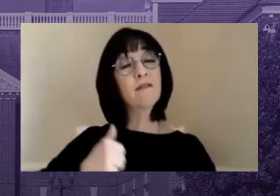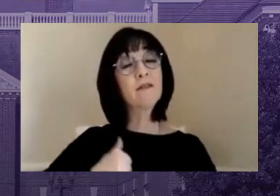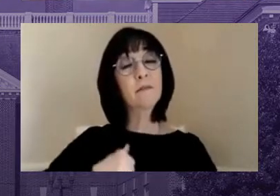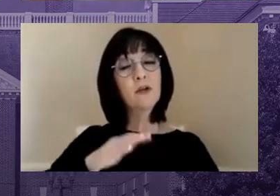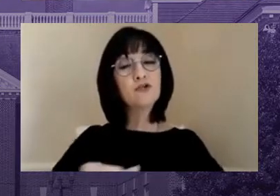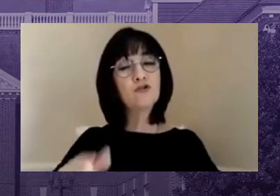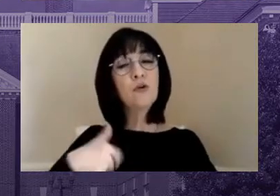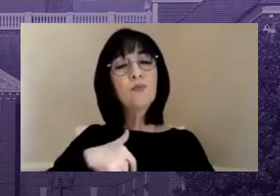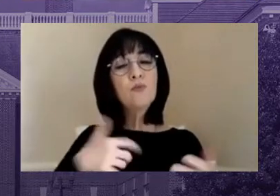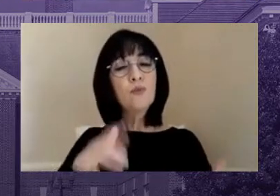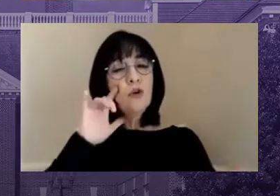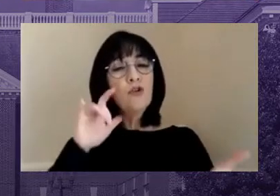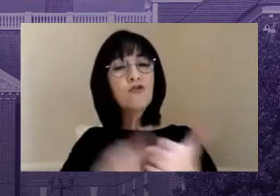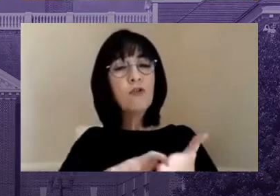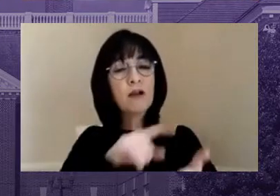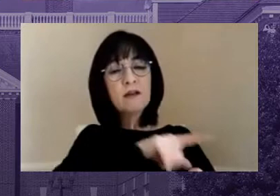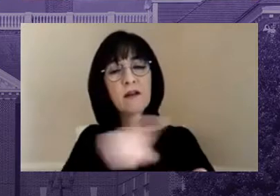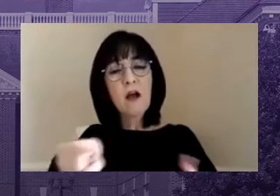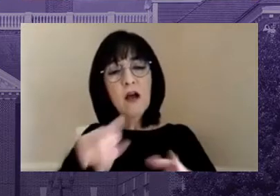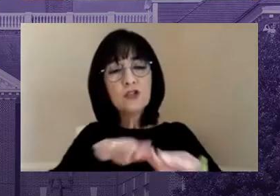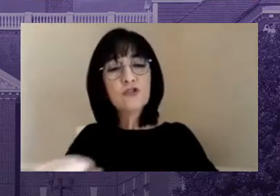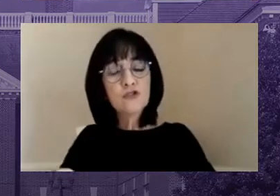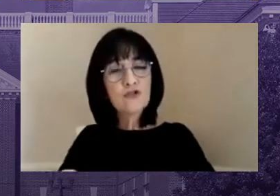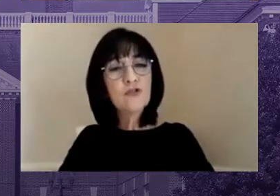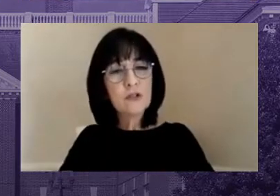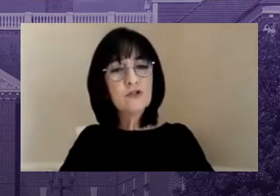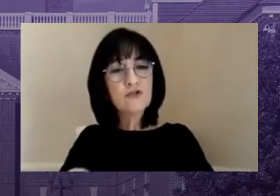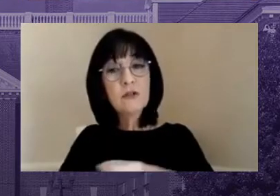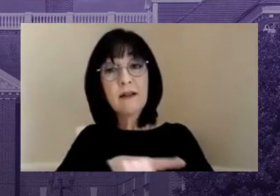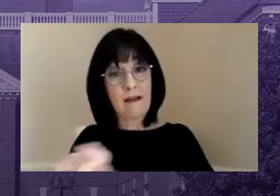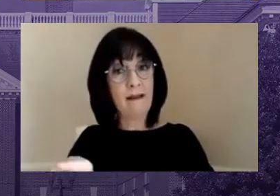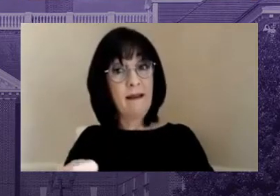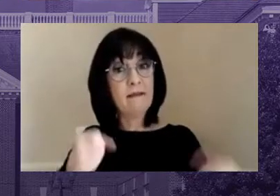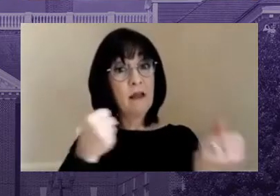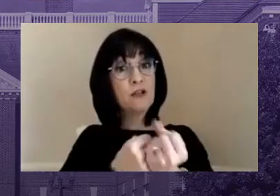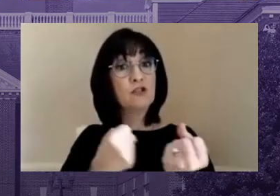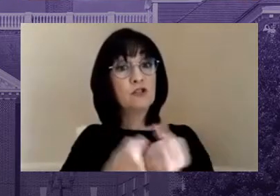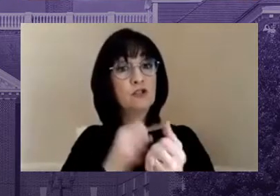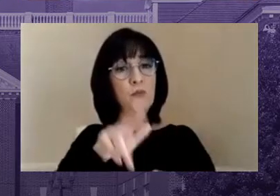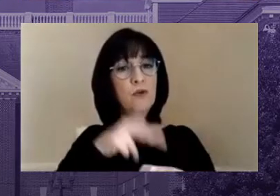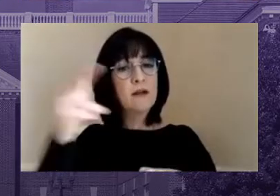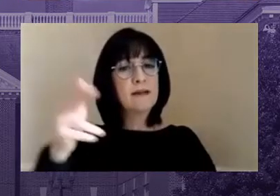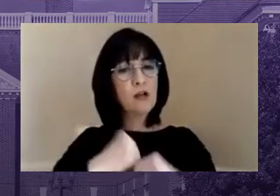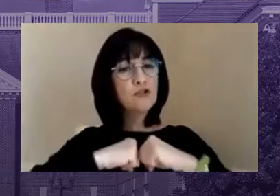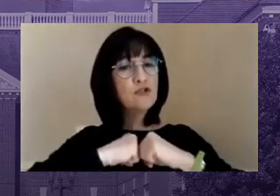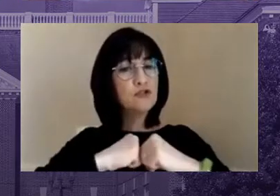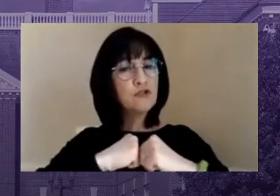that they make to support national security in the defense of our nation. My children have moved six